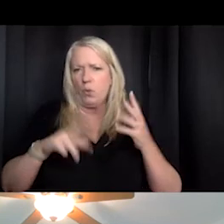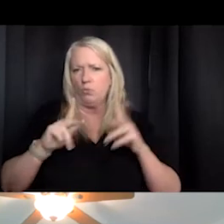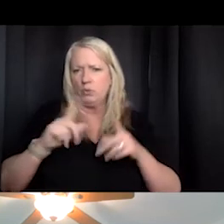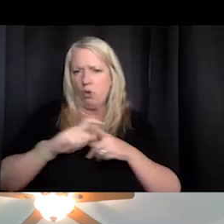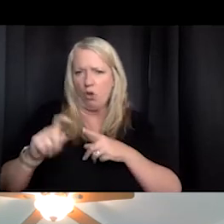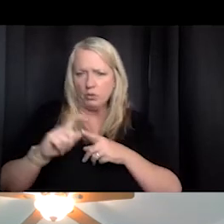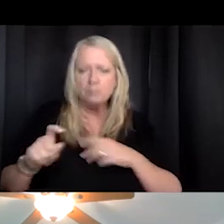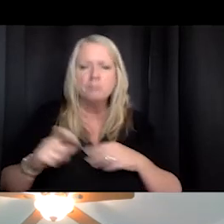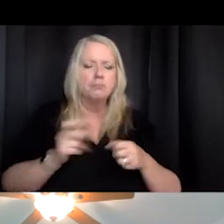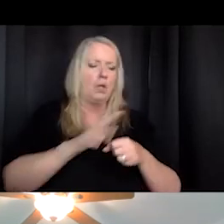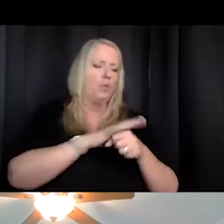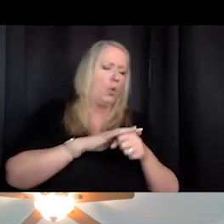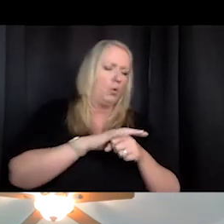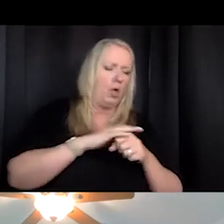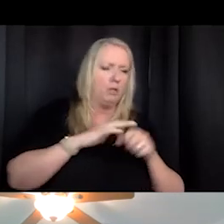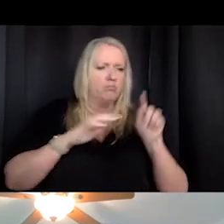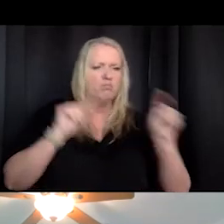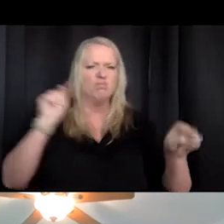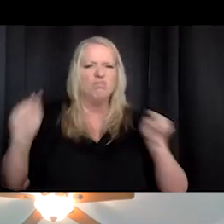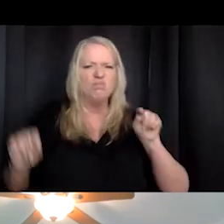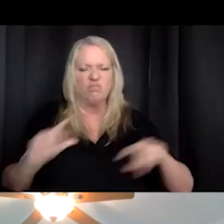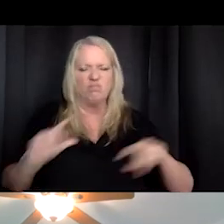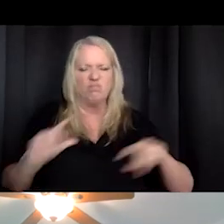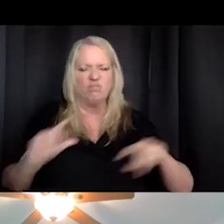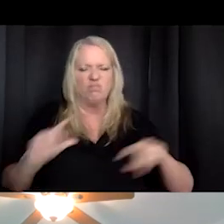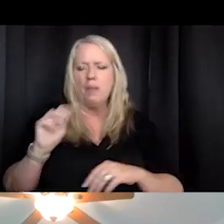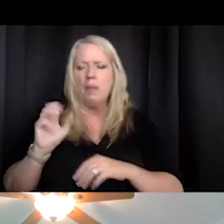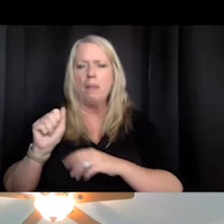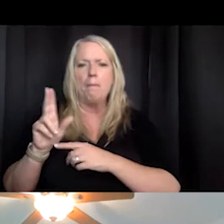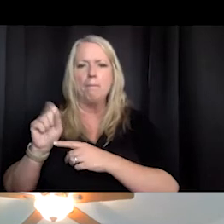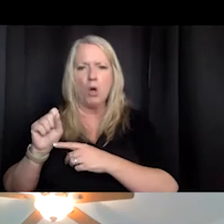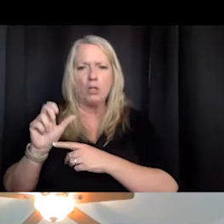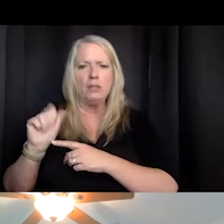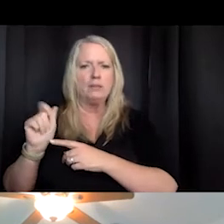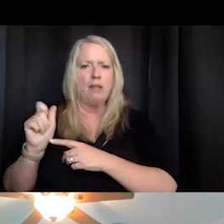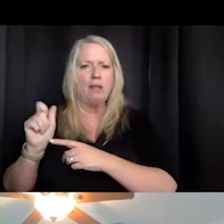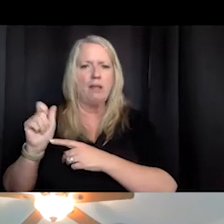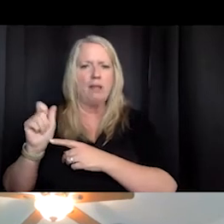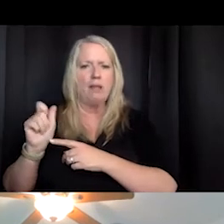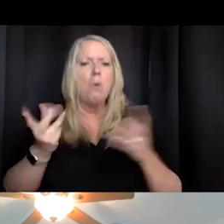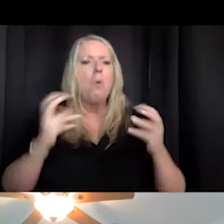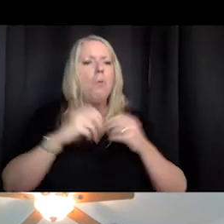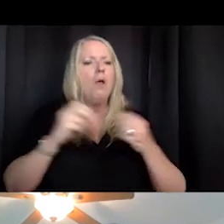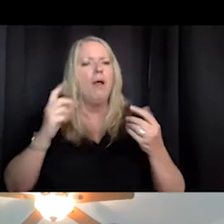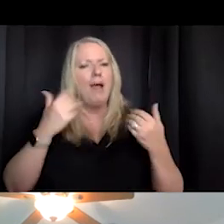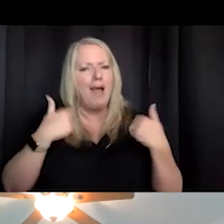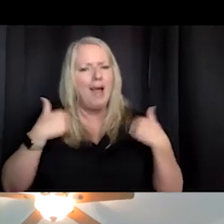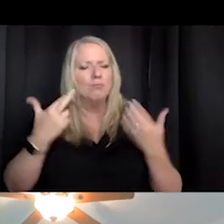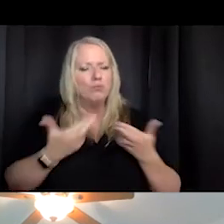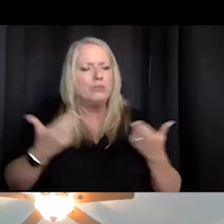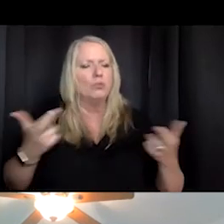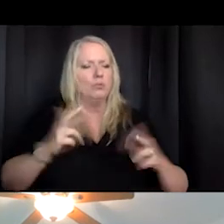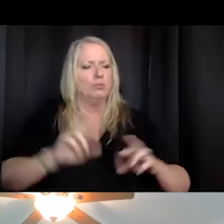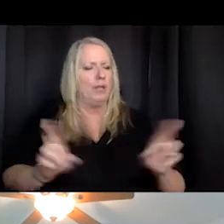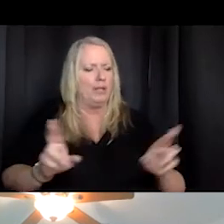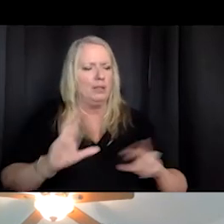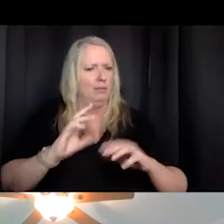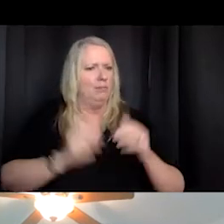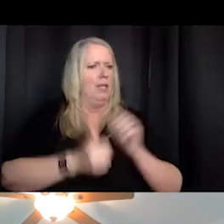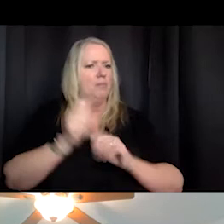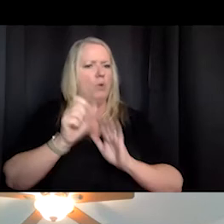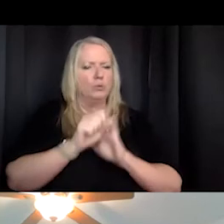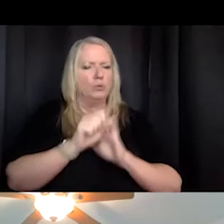THEY WILL HAVE WIDE RANGE OF RESORES, LIKE MOST STATES. IT IS NOT CONSISTENT ACROSS THE STATE. WE